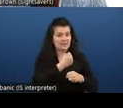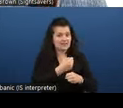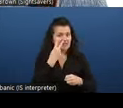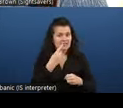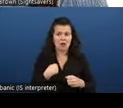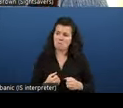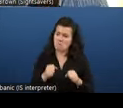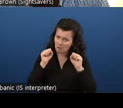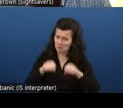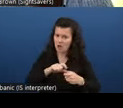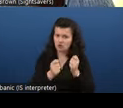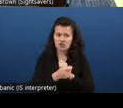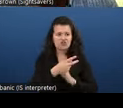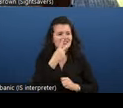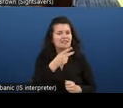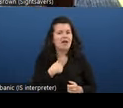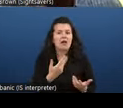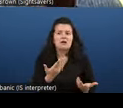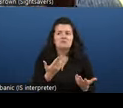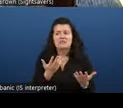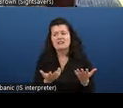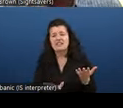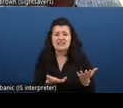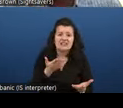capability within employers, and at the same time.